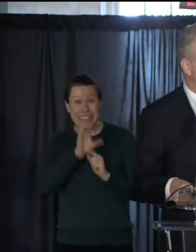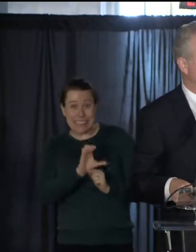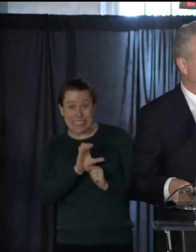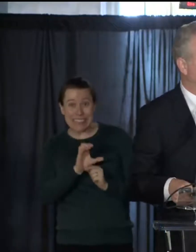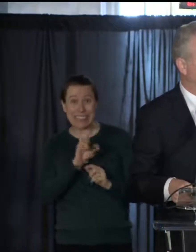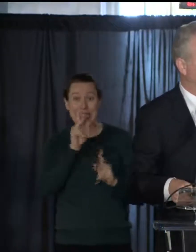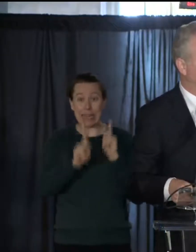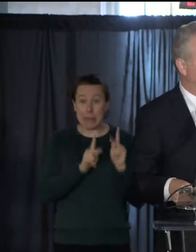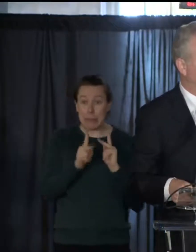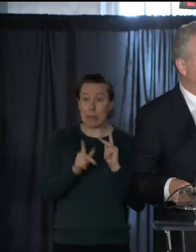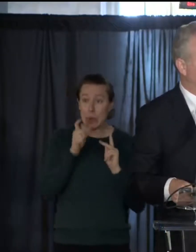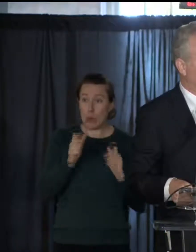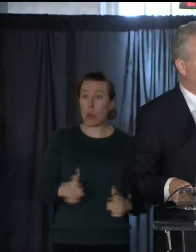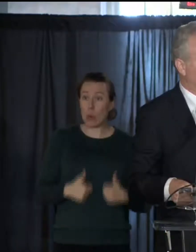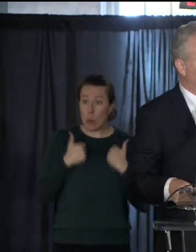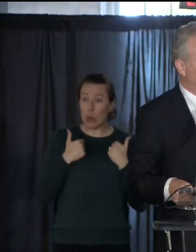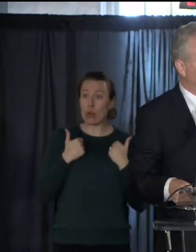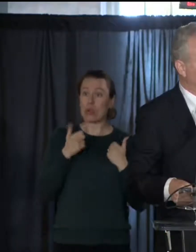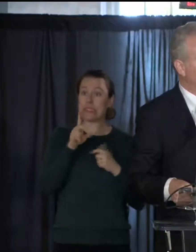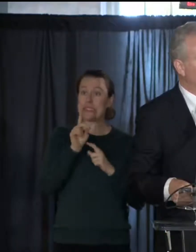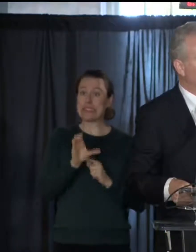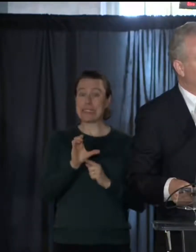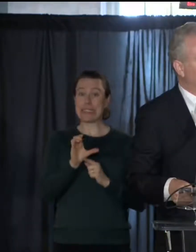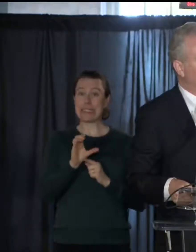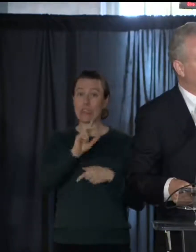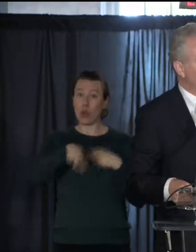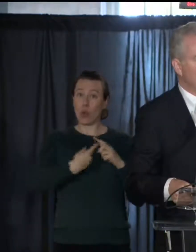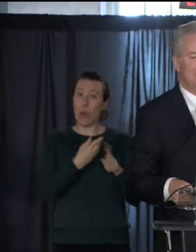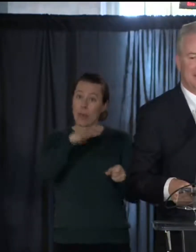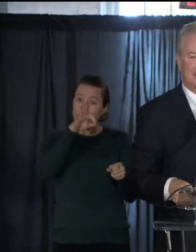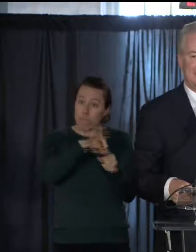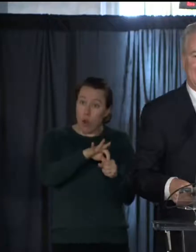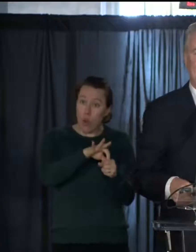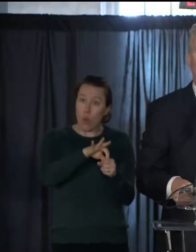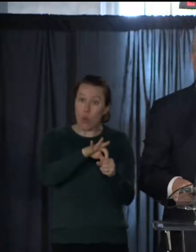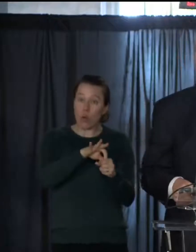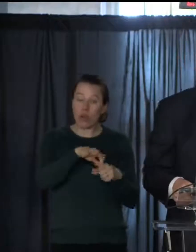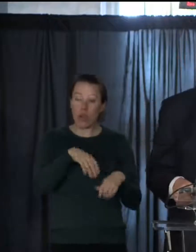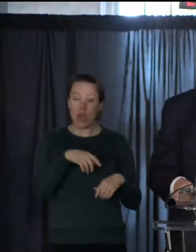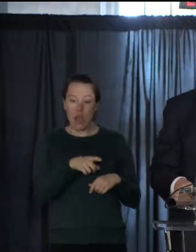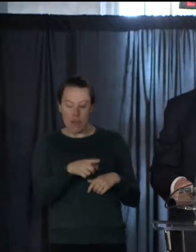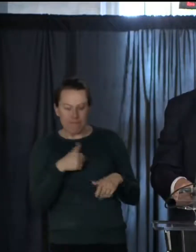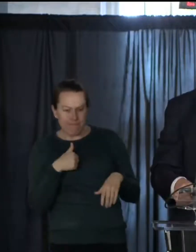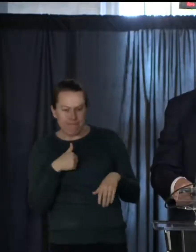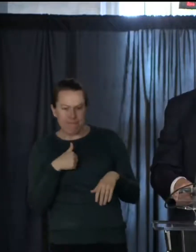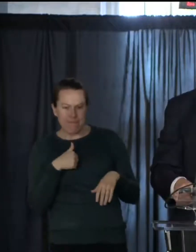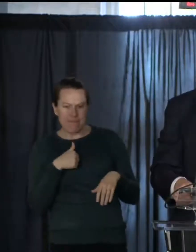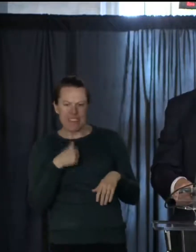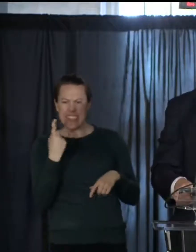DISTRICT OF COLUMBIA VOTE FOR SOMETHING THAT THEY DON'T LIKE